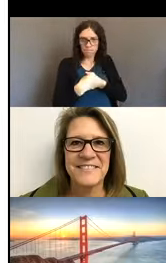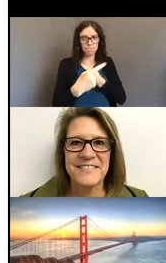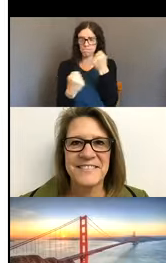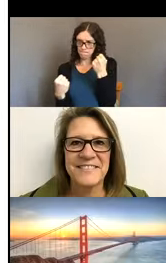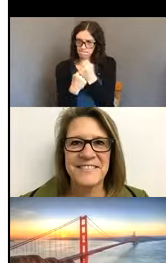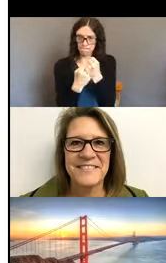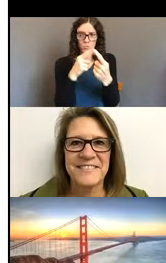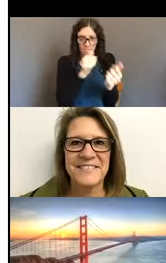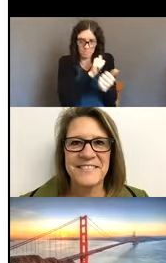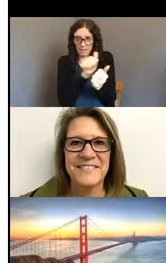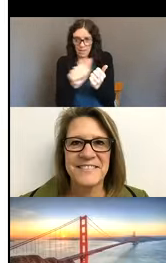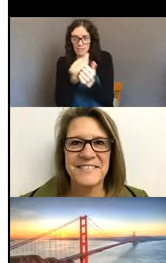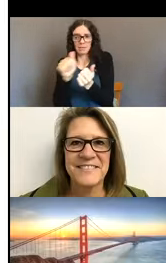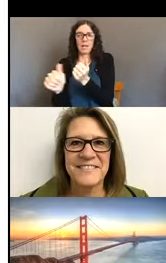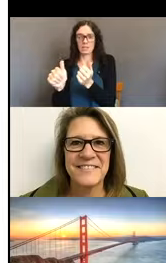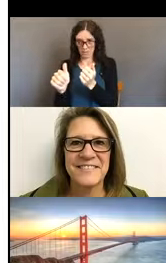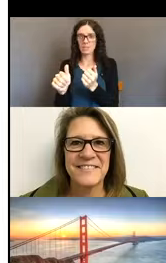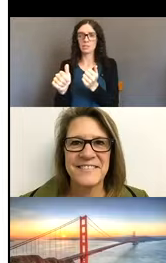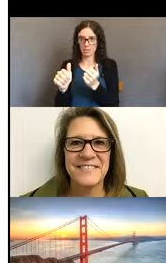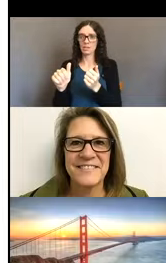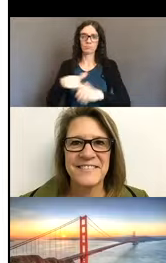and making it happen as quickly as, as it did.